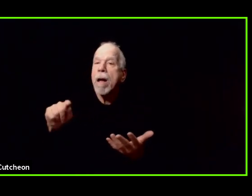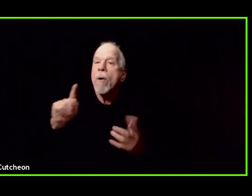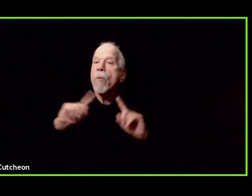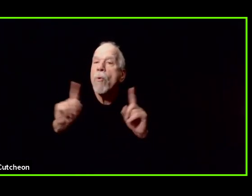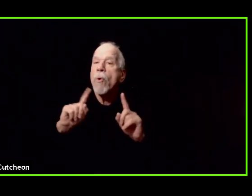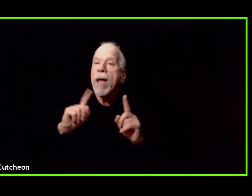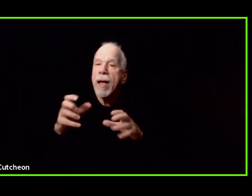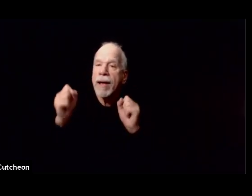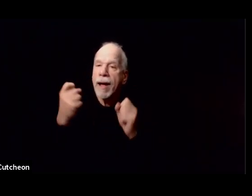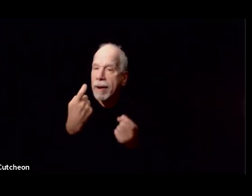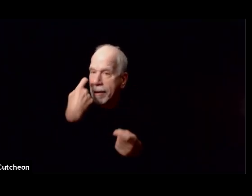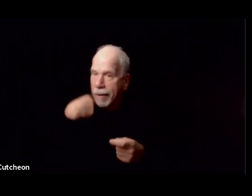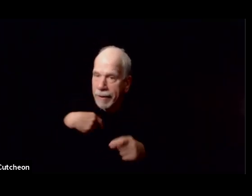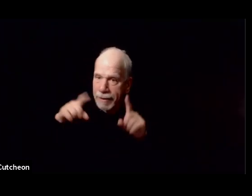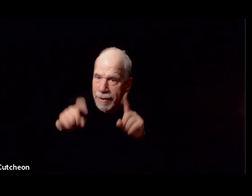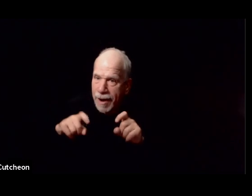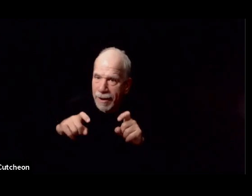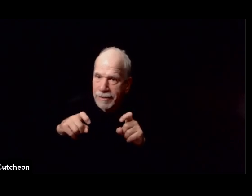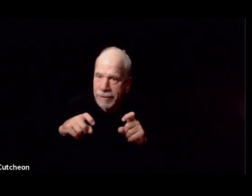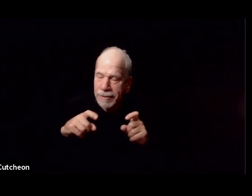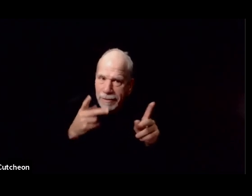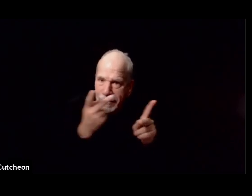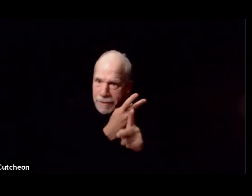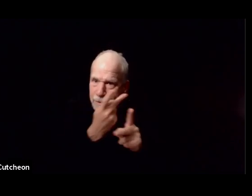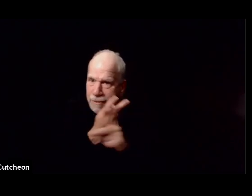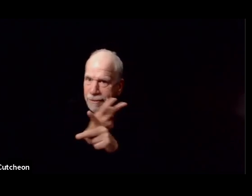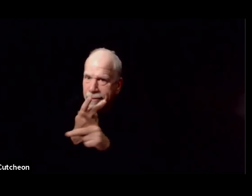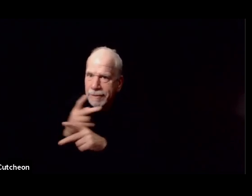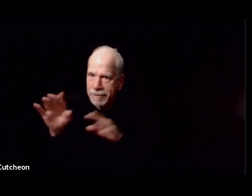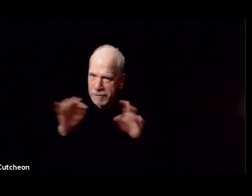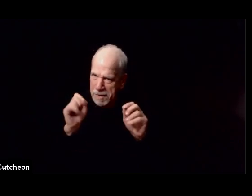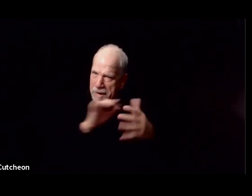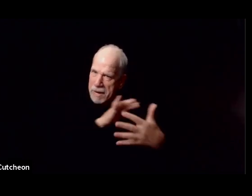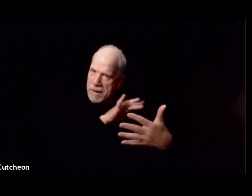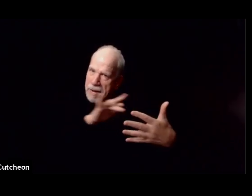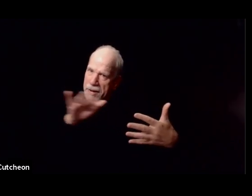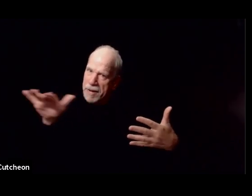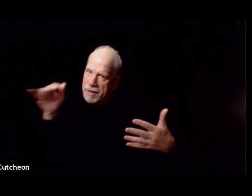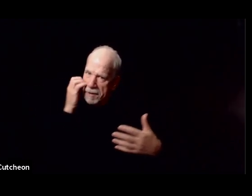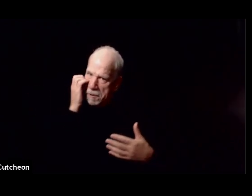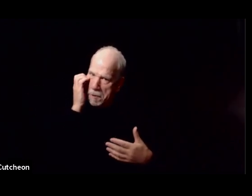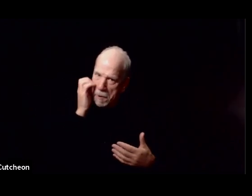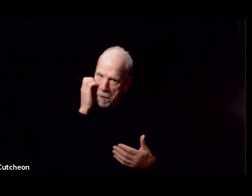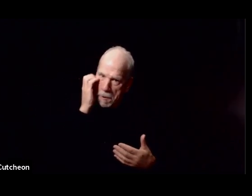of testing delivery systems, if you will, that we are reliant on today and we look forward